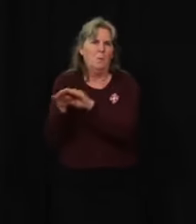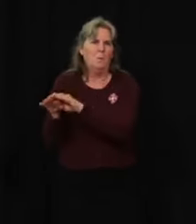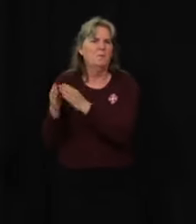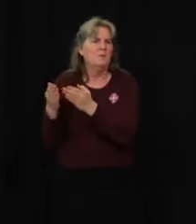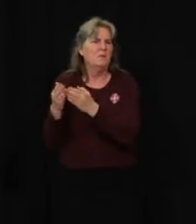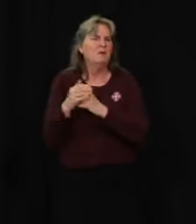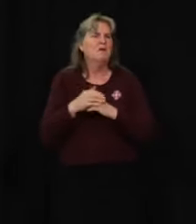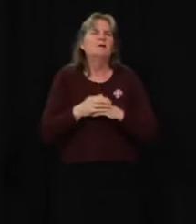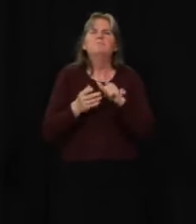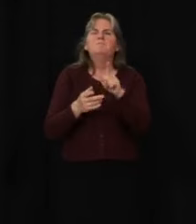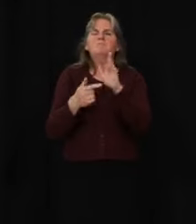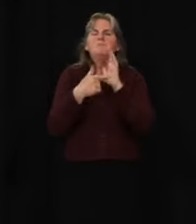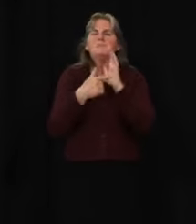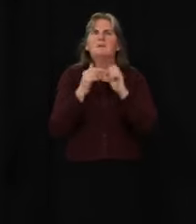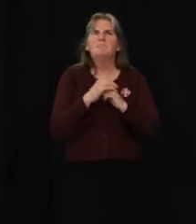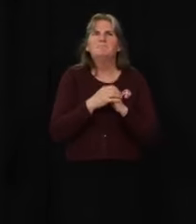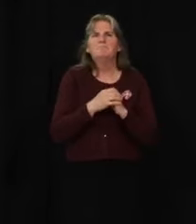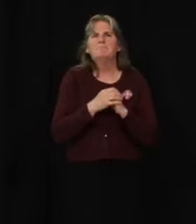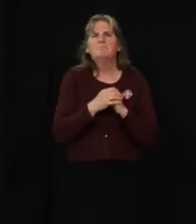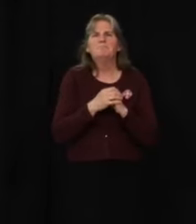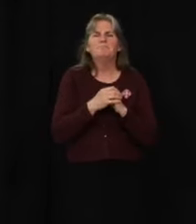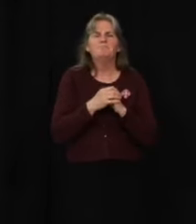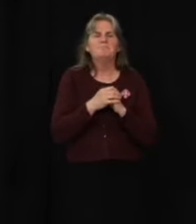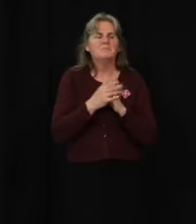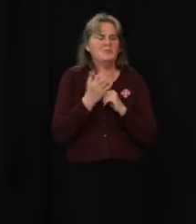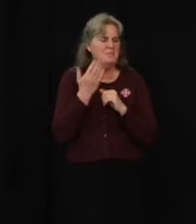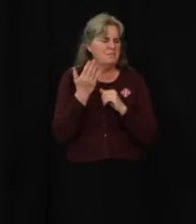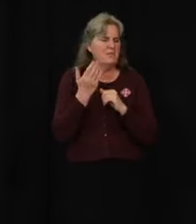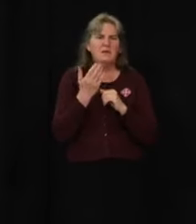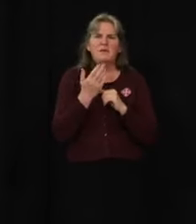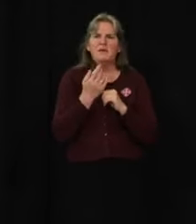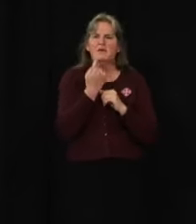CK RW. Reporter: Good afternoon.